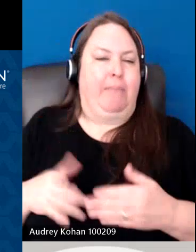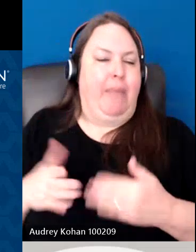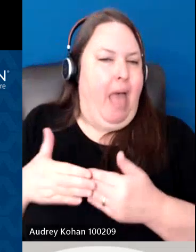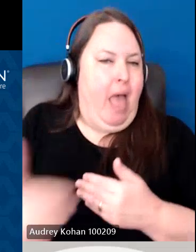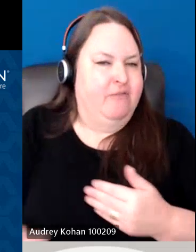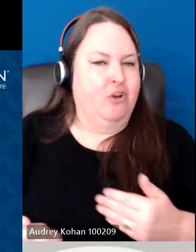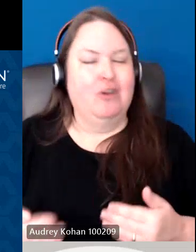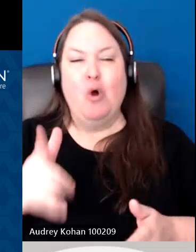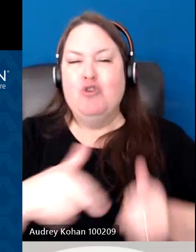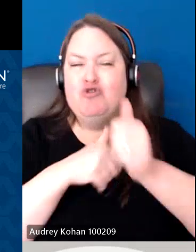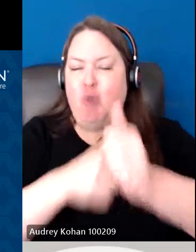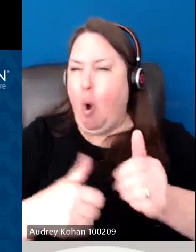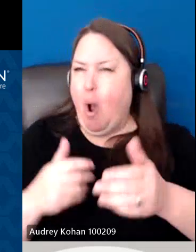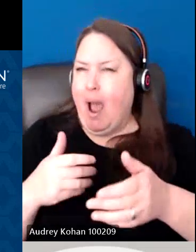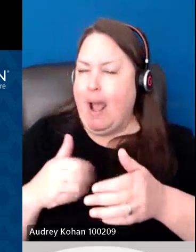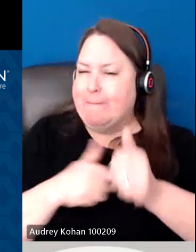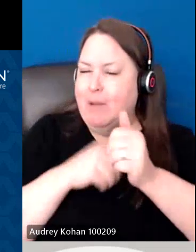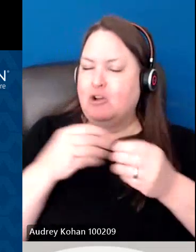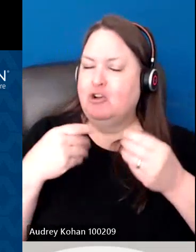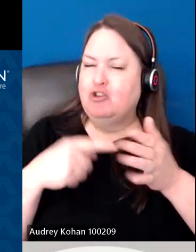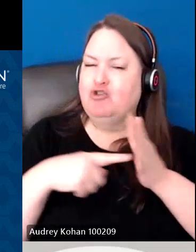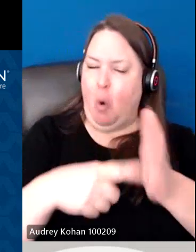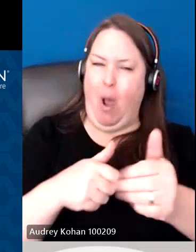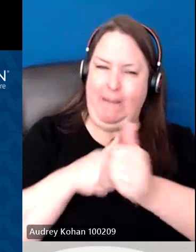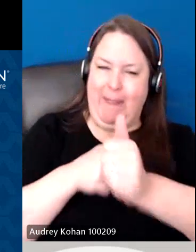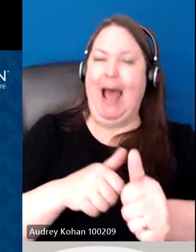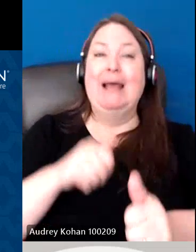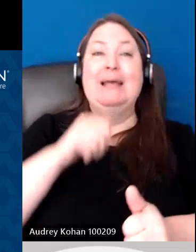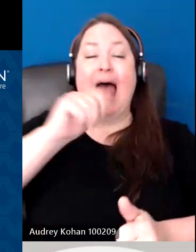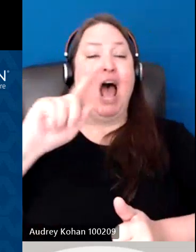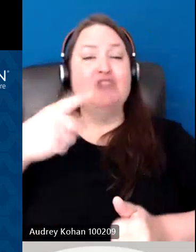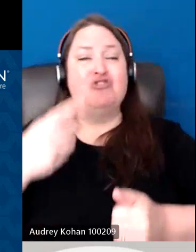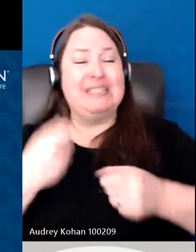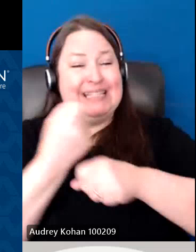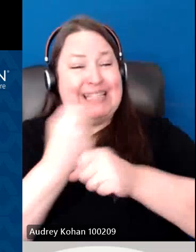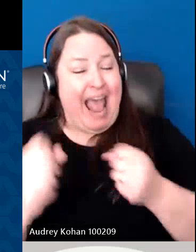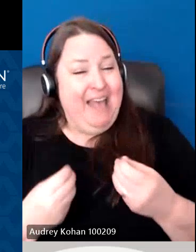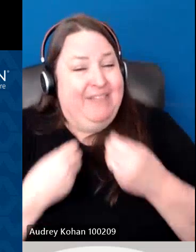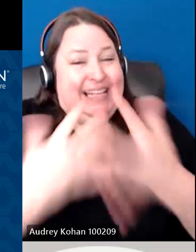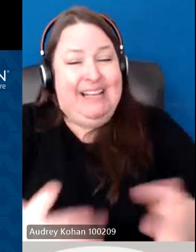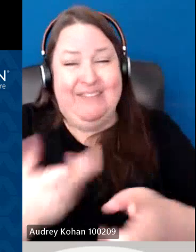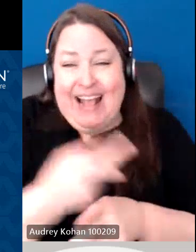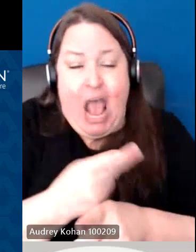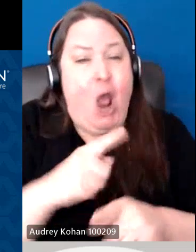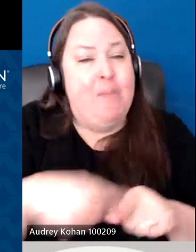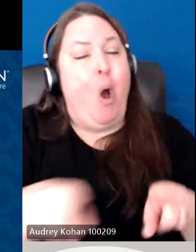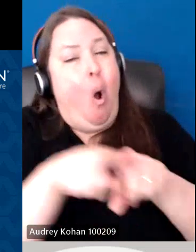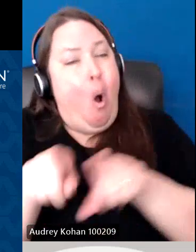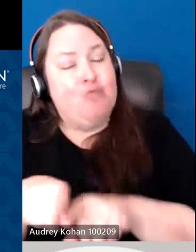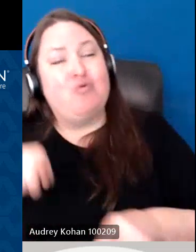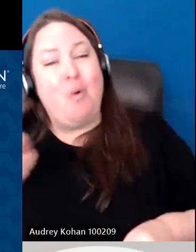is not only providing uh a safe delivery of care but it also helps to where where it matters for